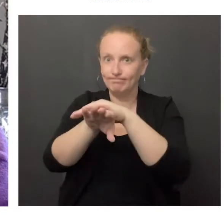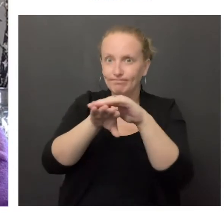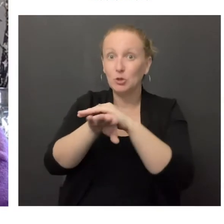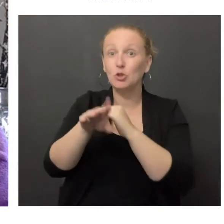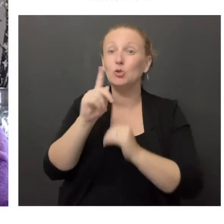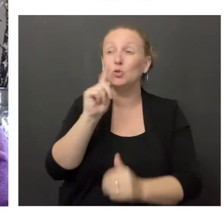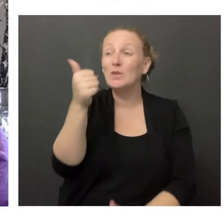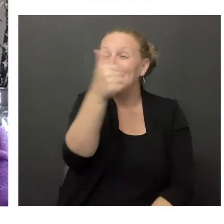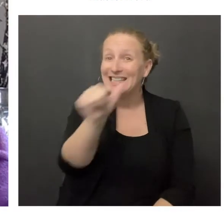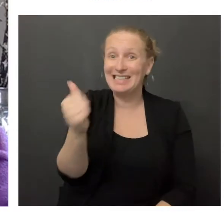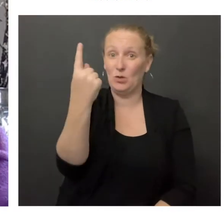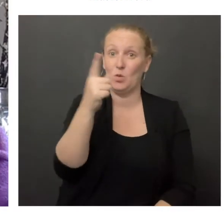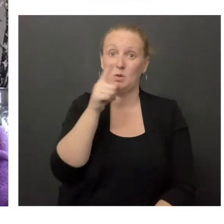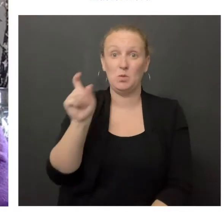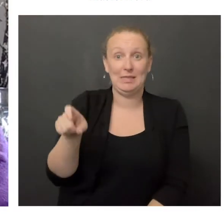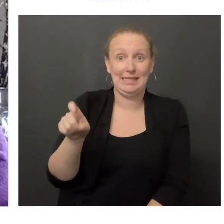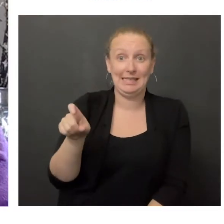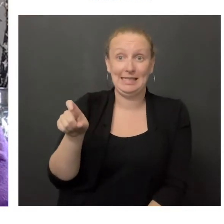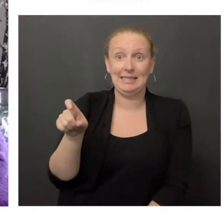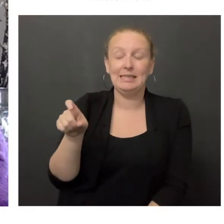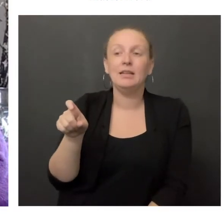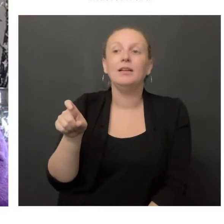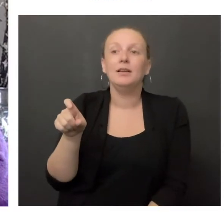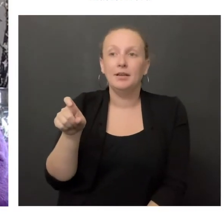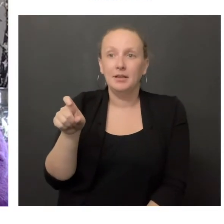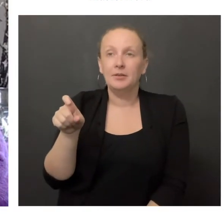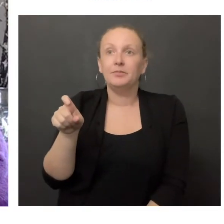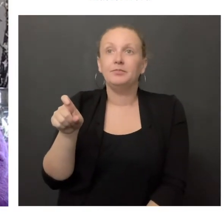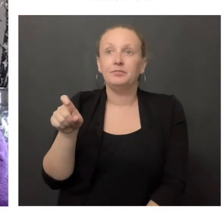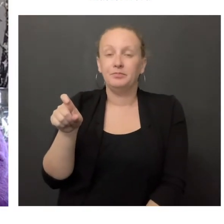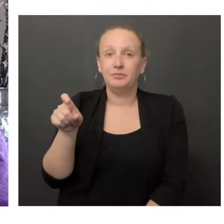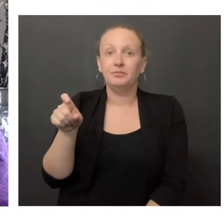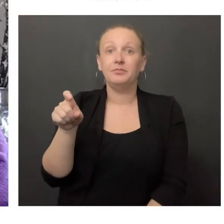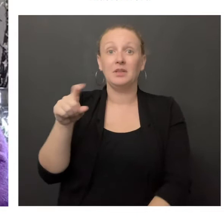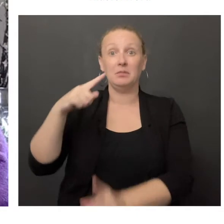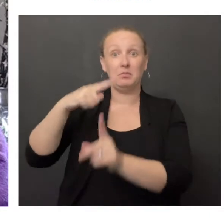that needs it and to provide it at the level that was, um, set up in